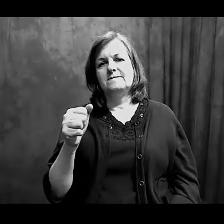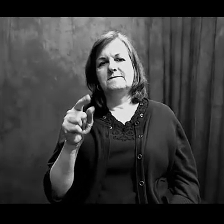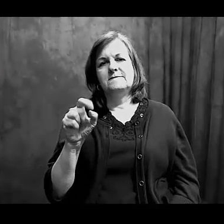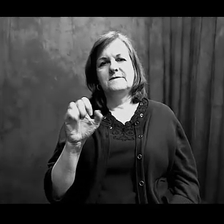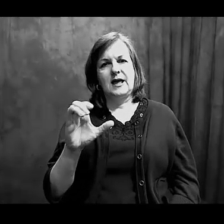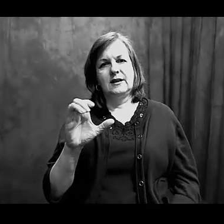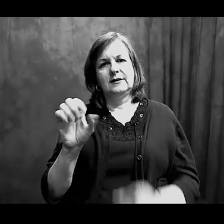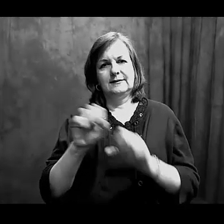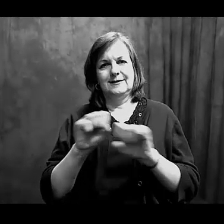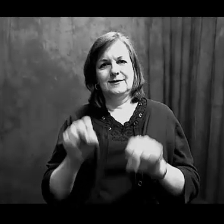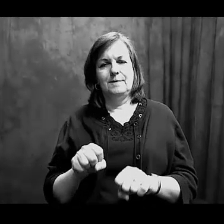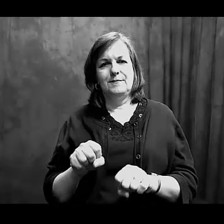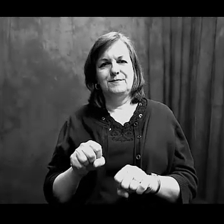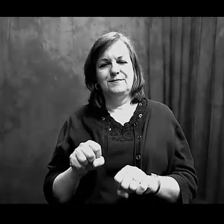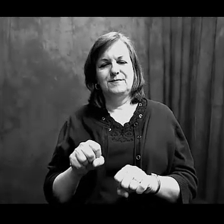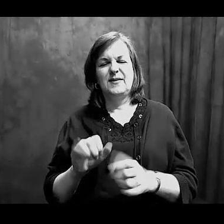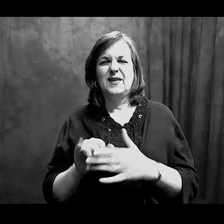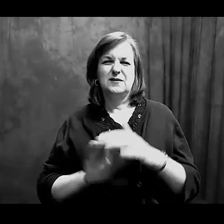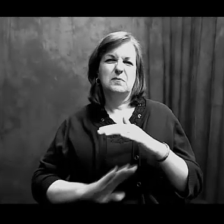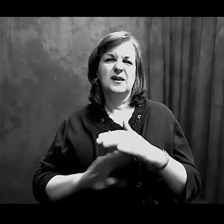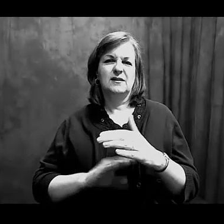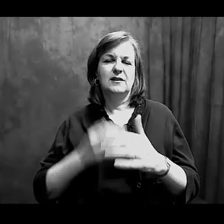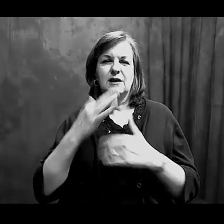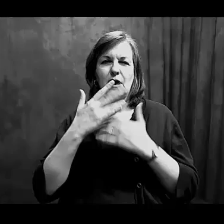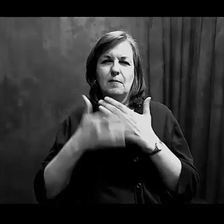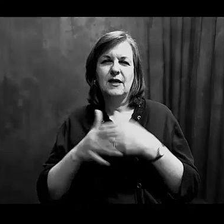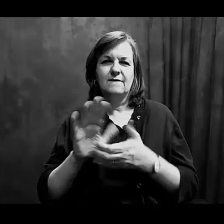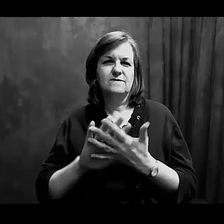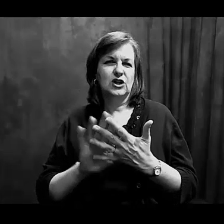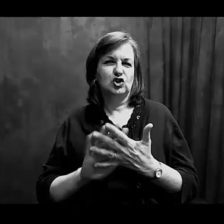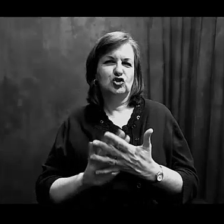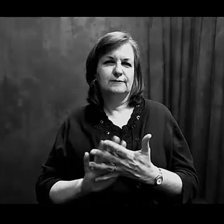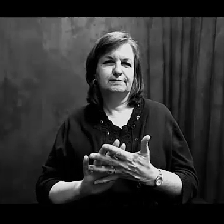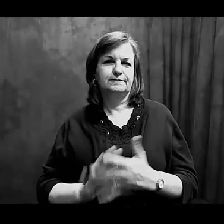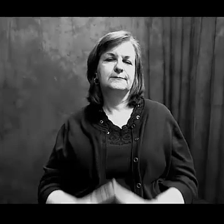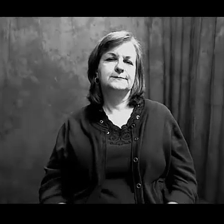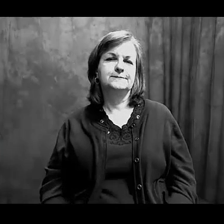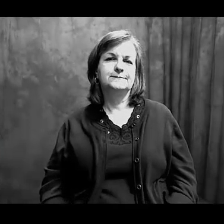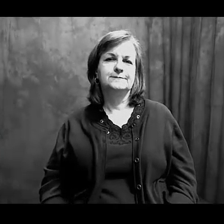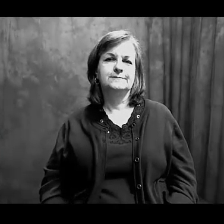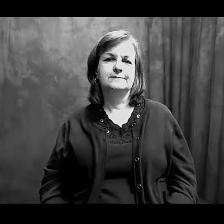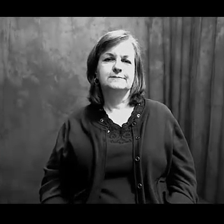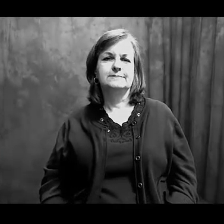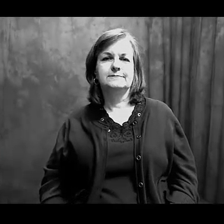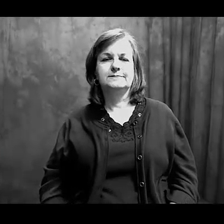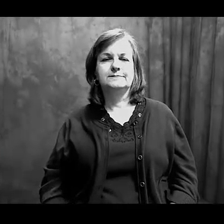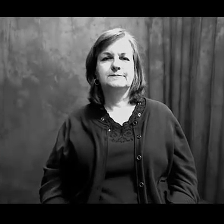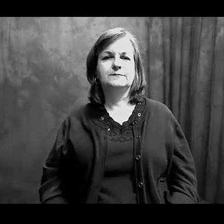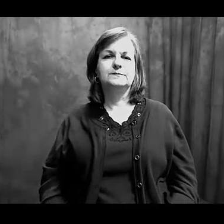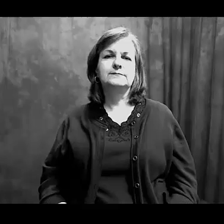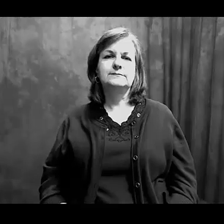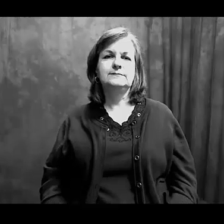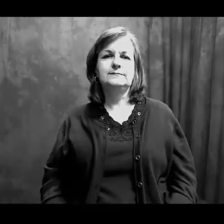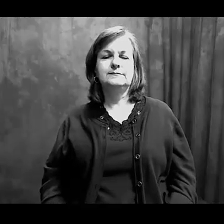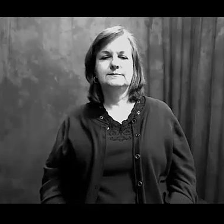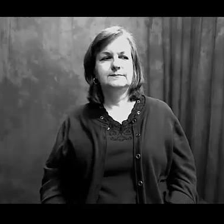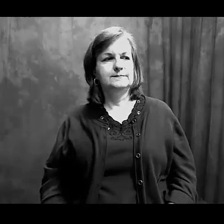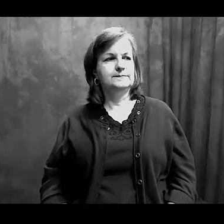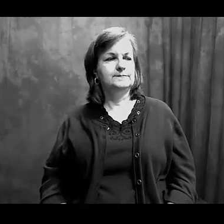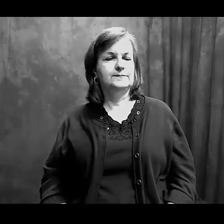which we look at as basically a blood filter